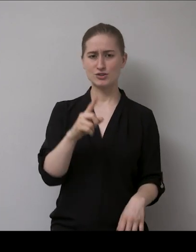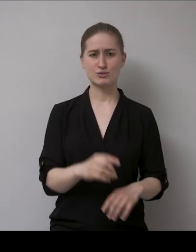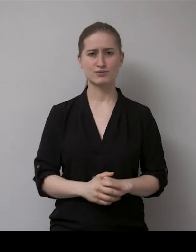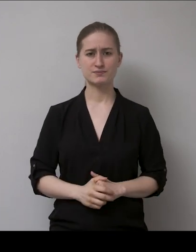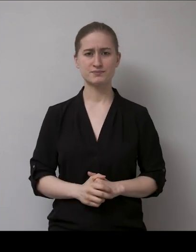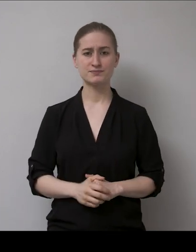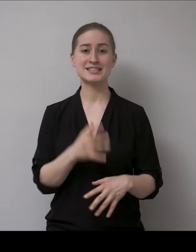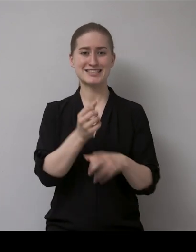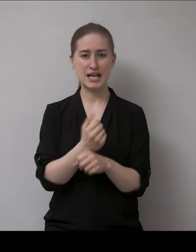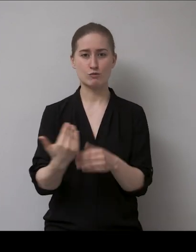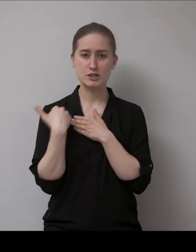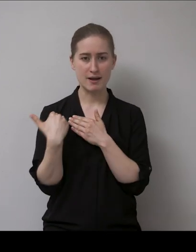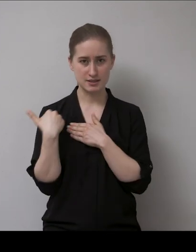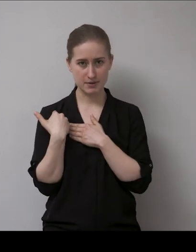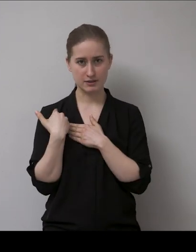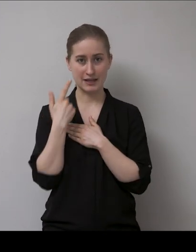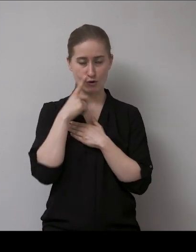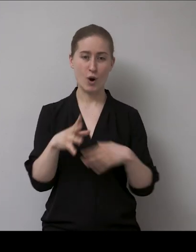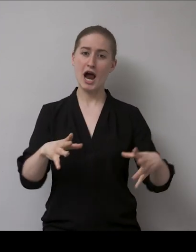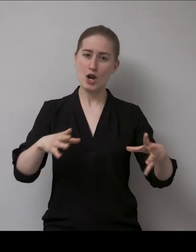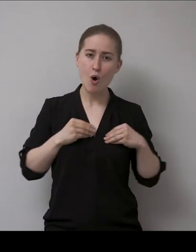Take responsibility for and own your future.